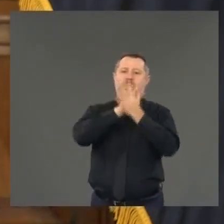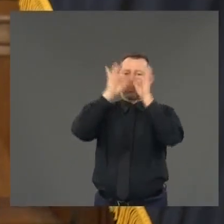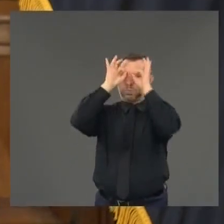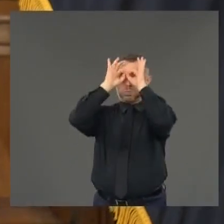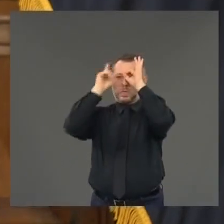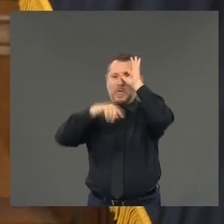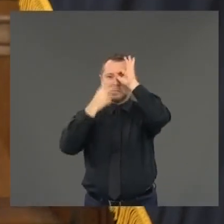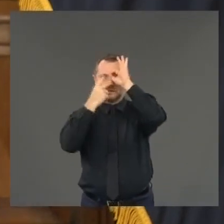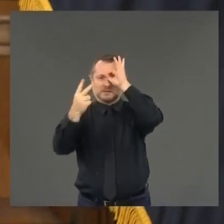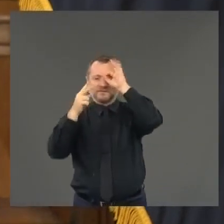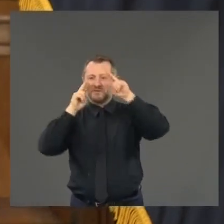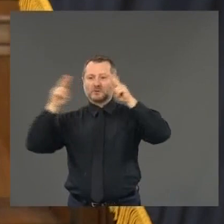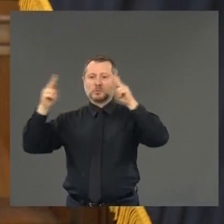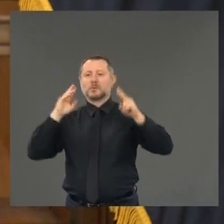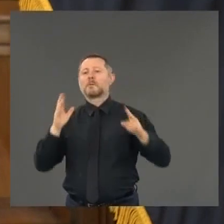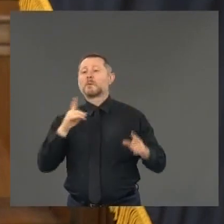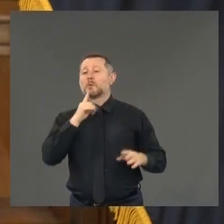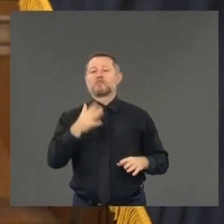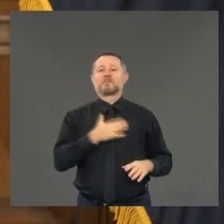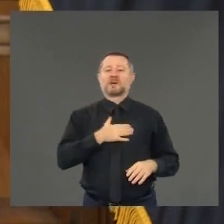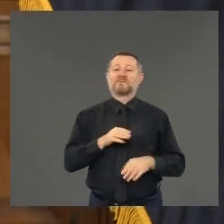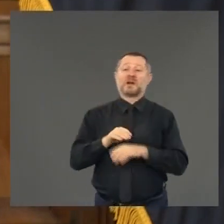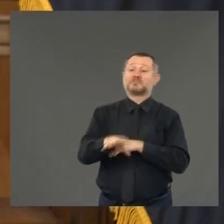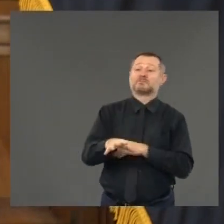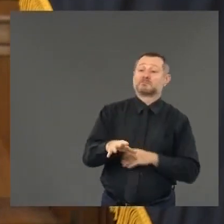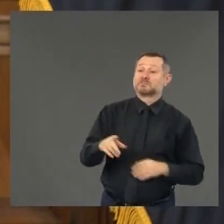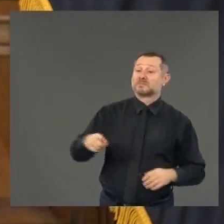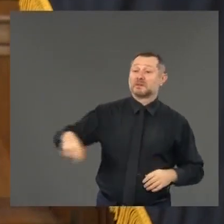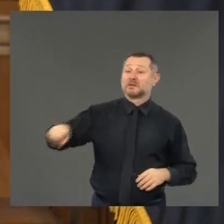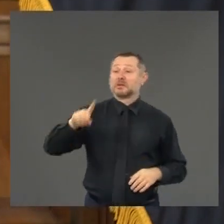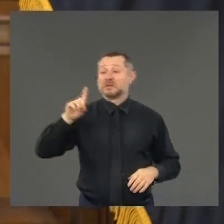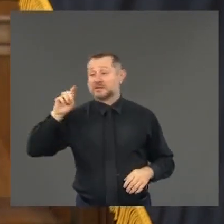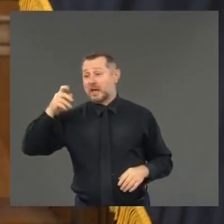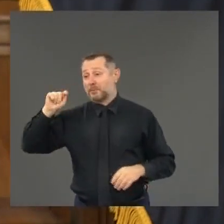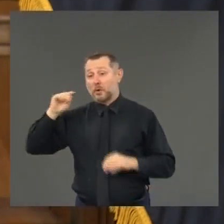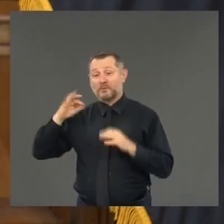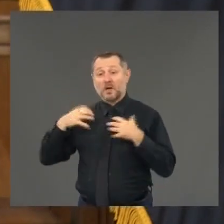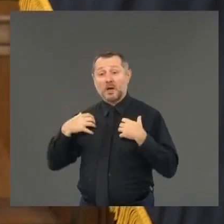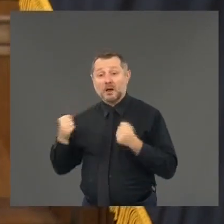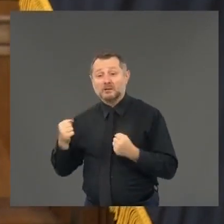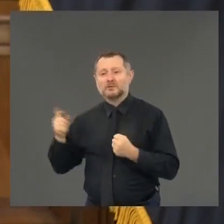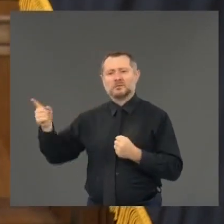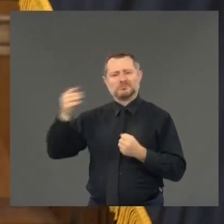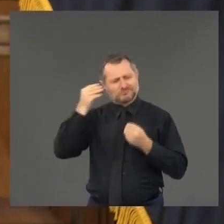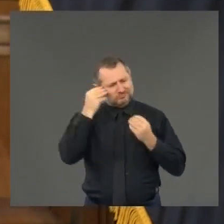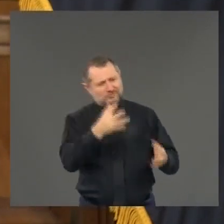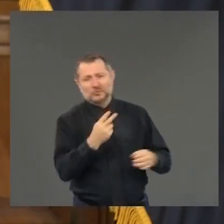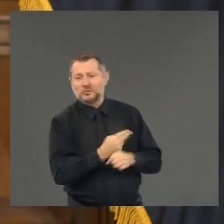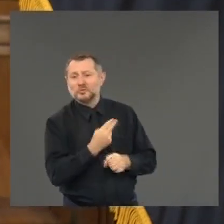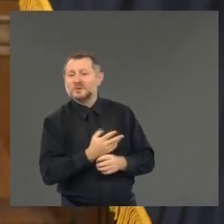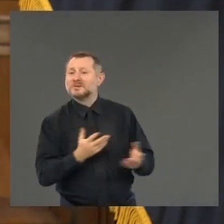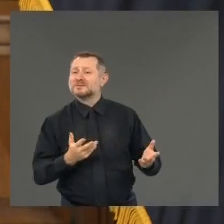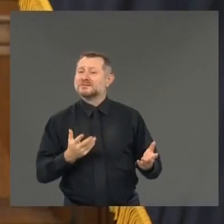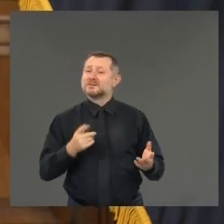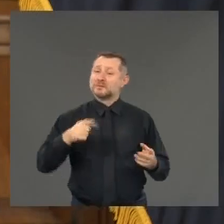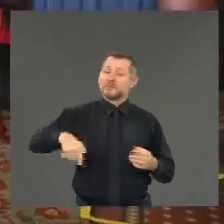SOME OF THEM SAY THEY CAN'T BREATHE, AS WELL. IT BLOCKS THEIR VISION. I UNDERSTAND THAT, BUT MY ADVICE